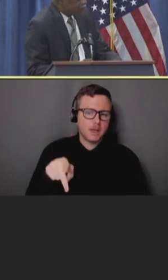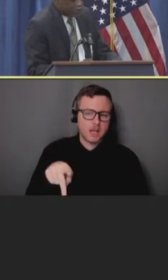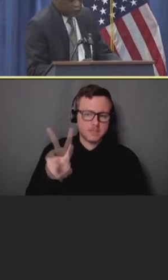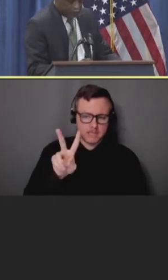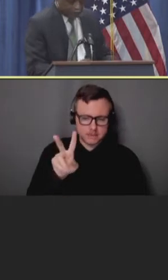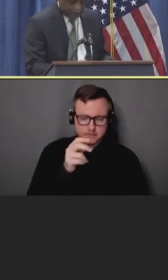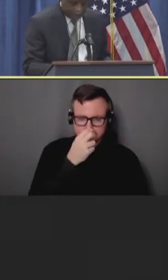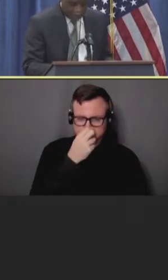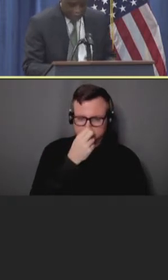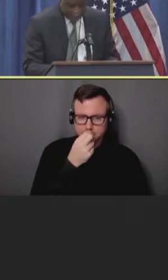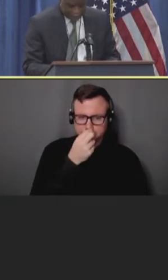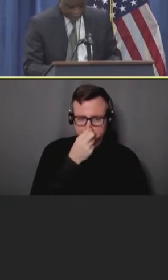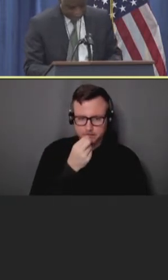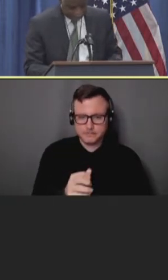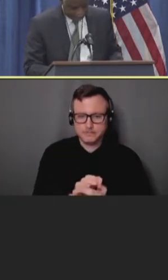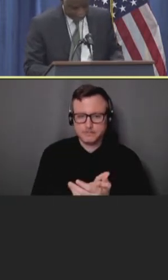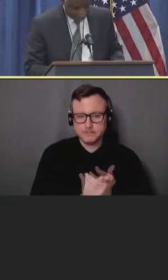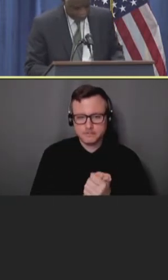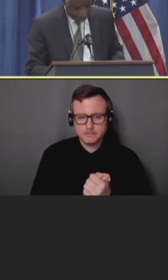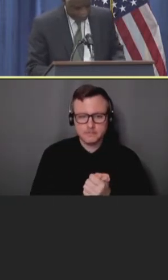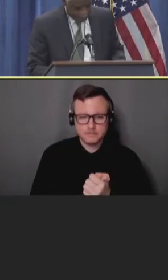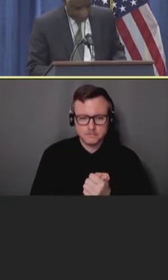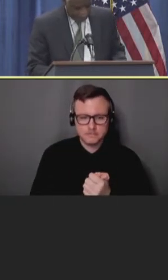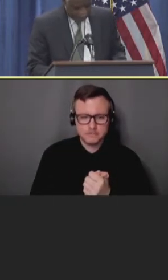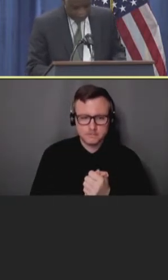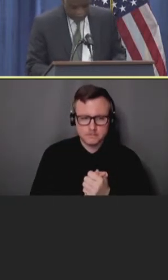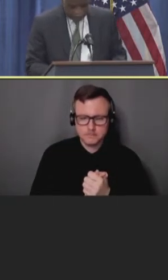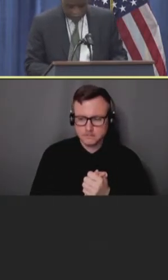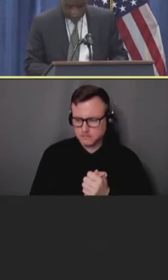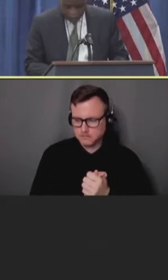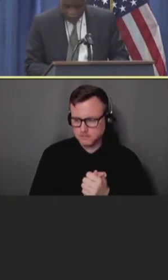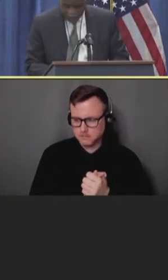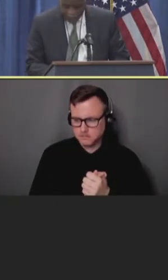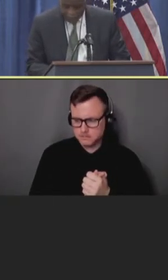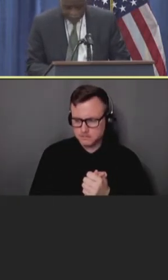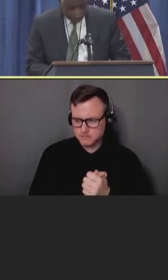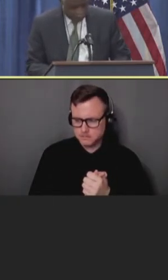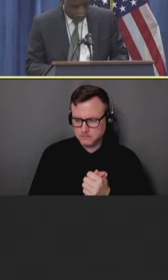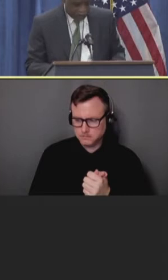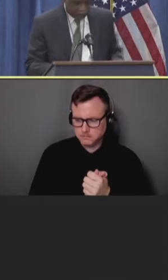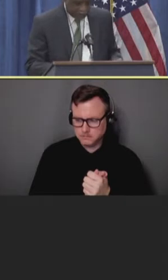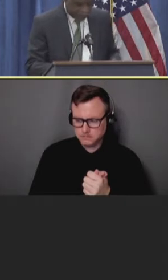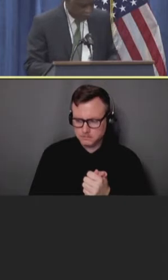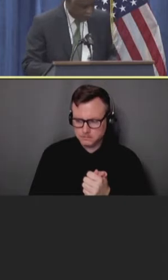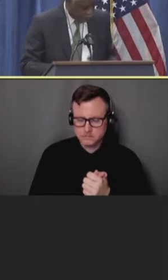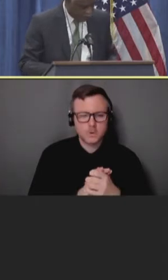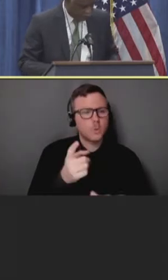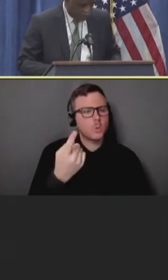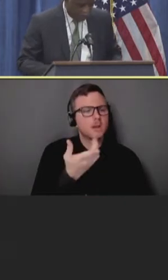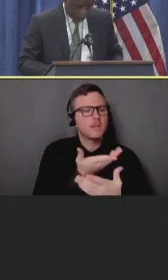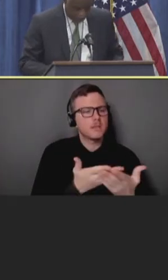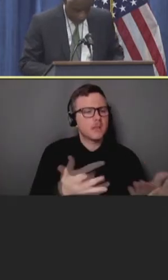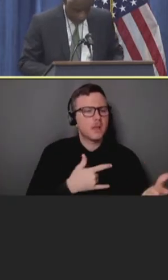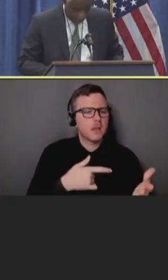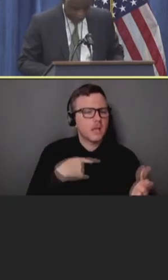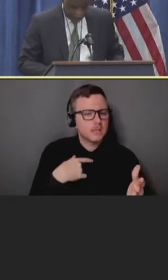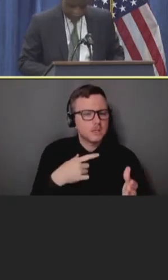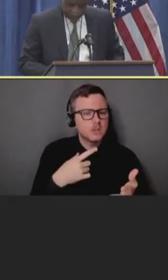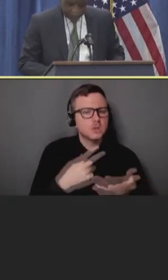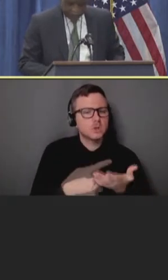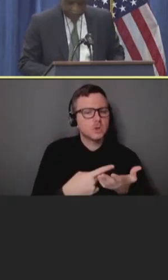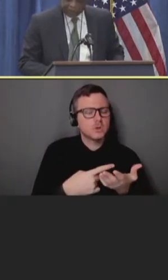So one of the things that you saw Dr. Duffy talk about is the mention